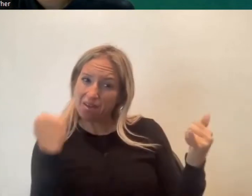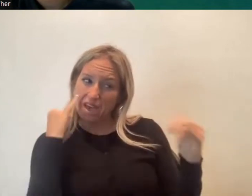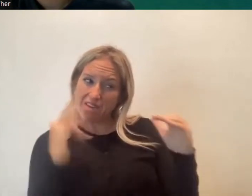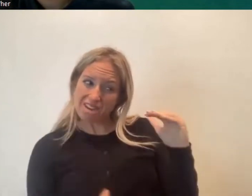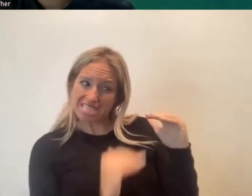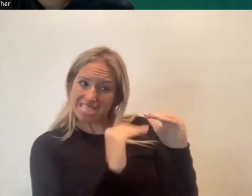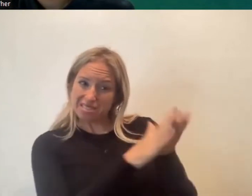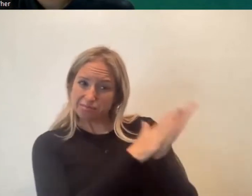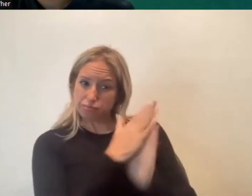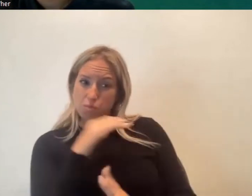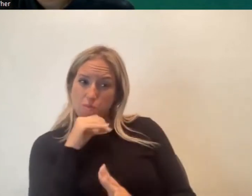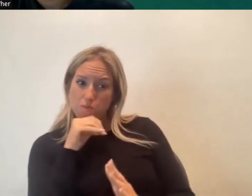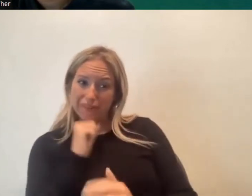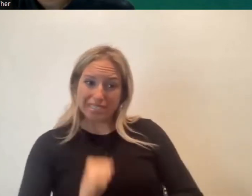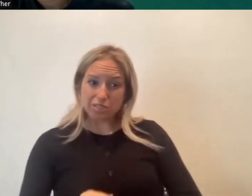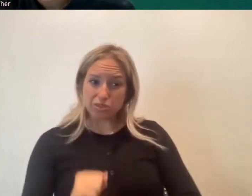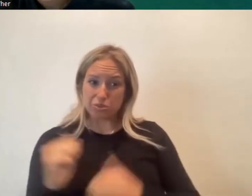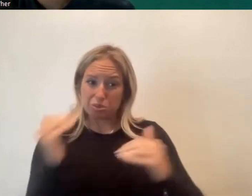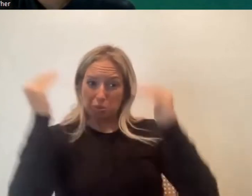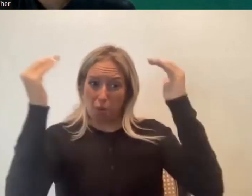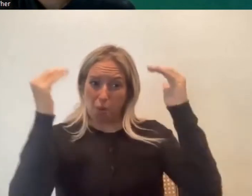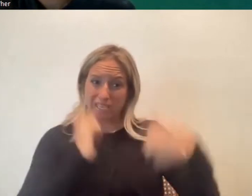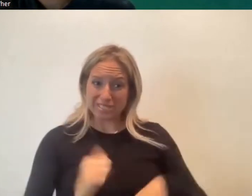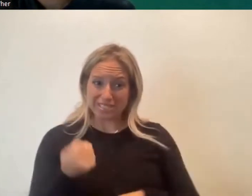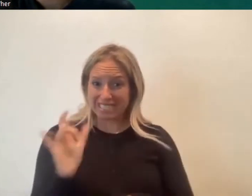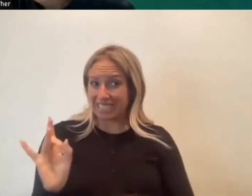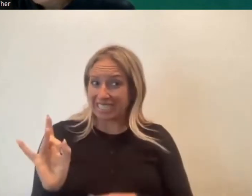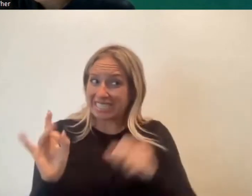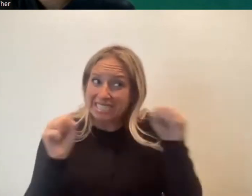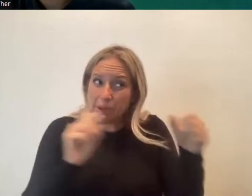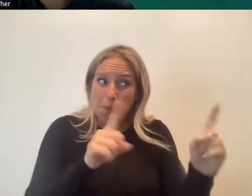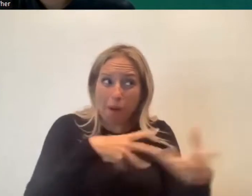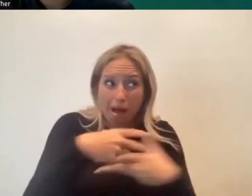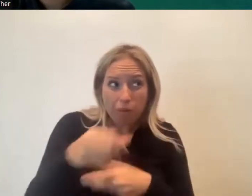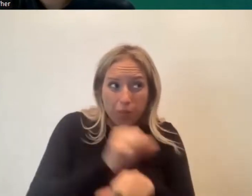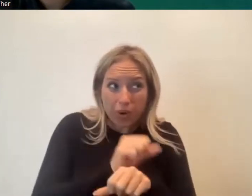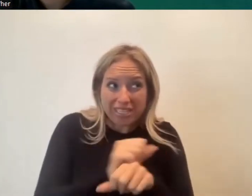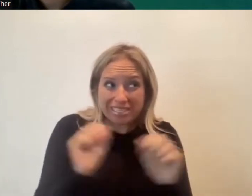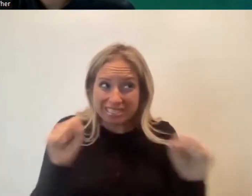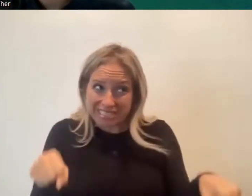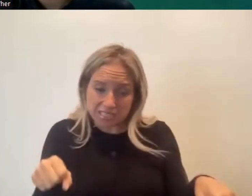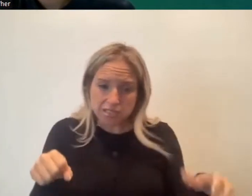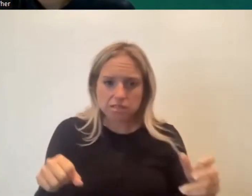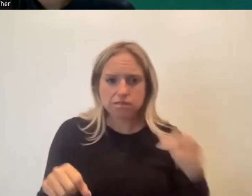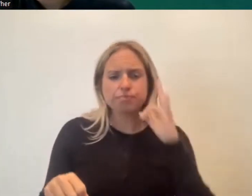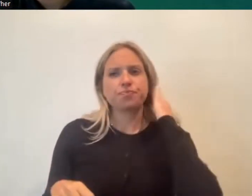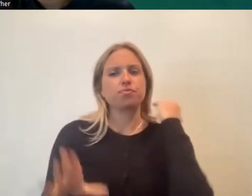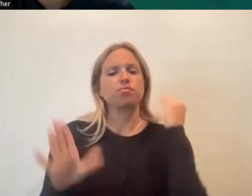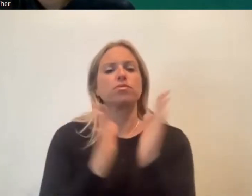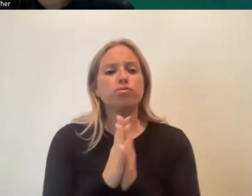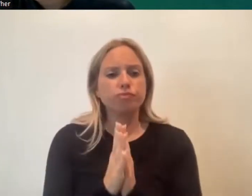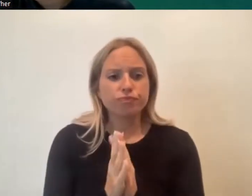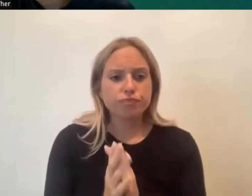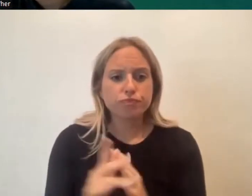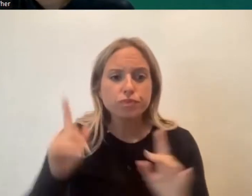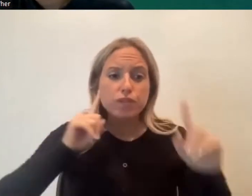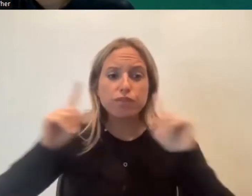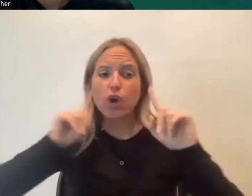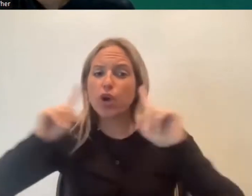Tadra: Okay. All right. So I've heard, or at least the word on the street is that the Social Security Administration